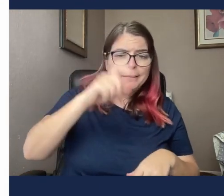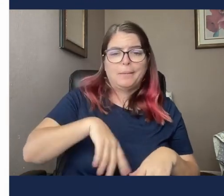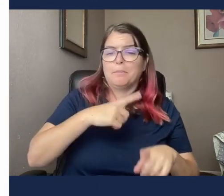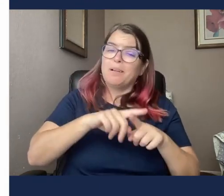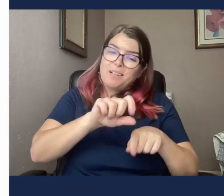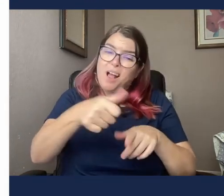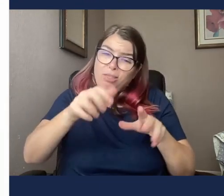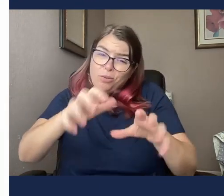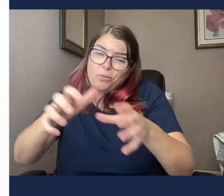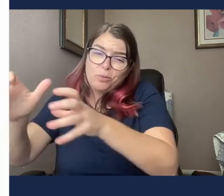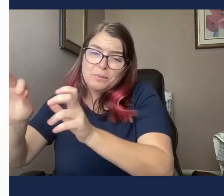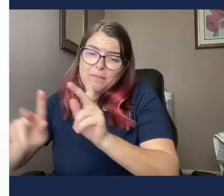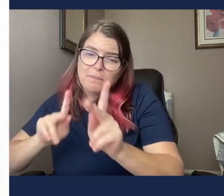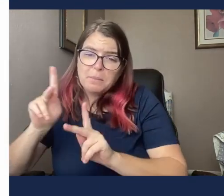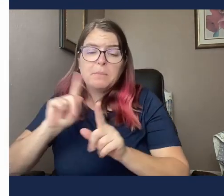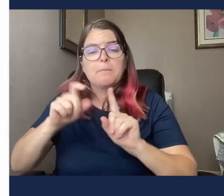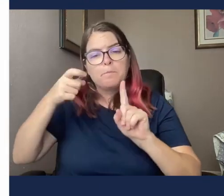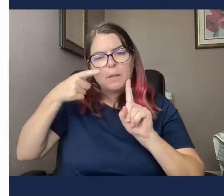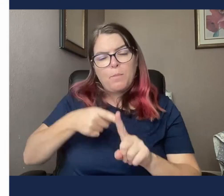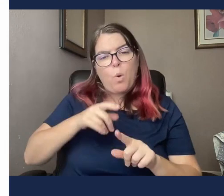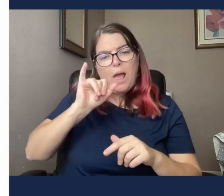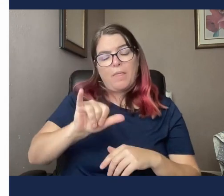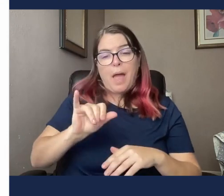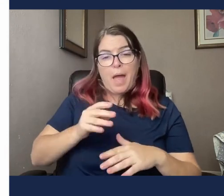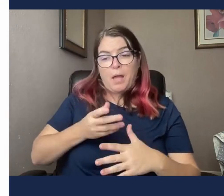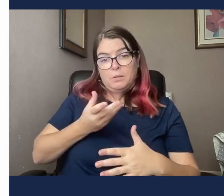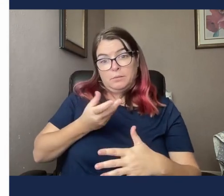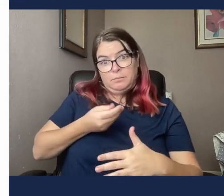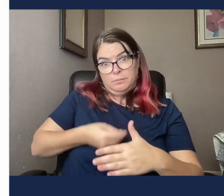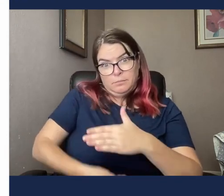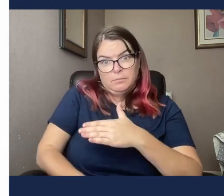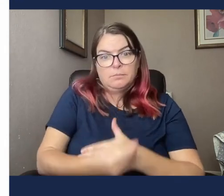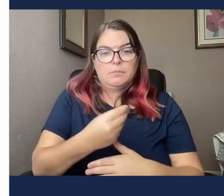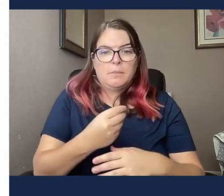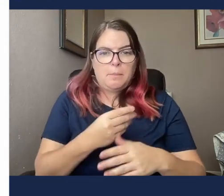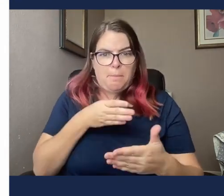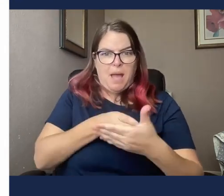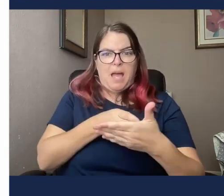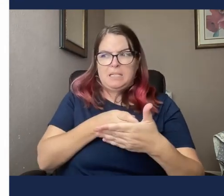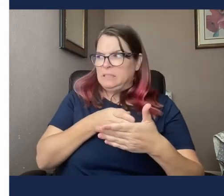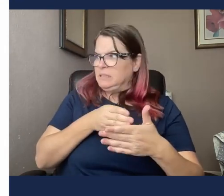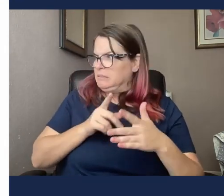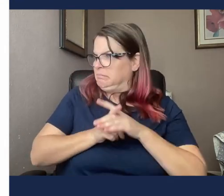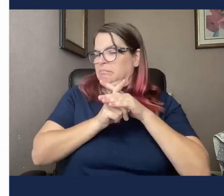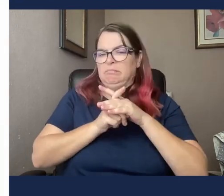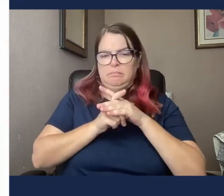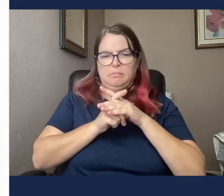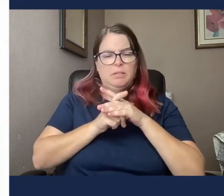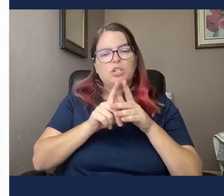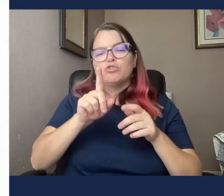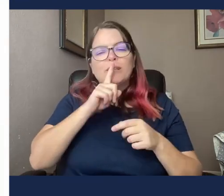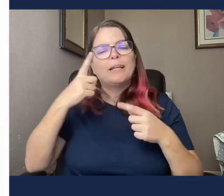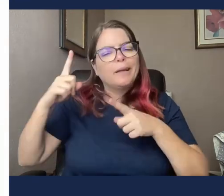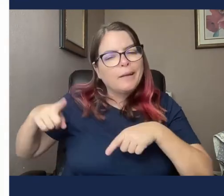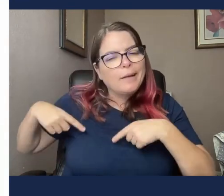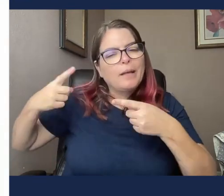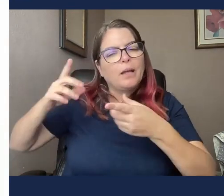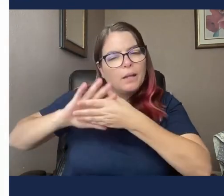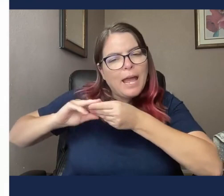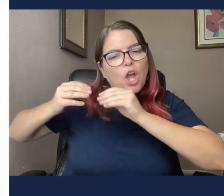Muslims that have targeted the building of new mosques. And I talked earlier about government government policies. So the